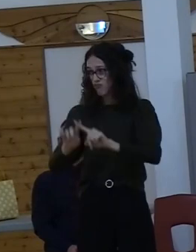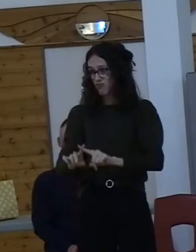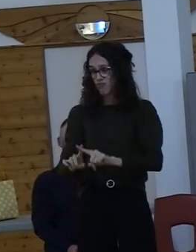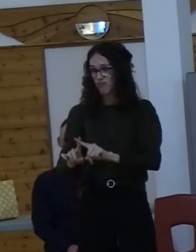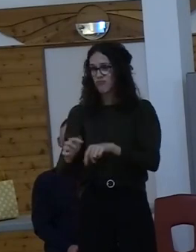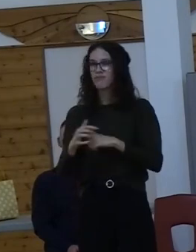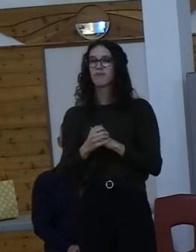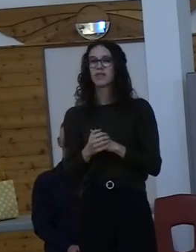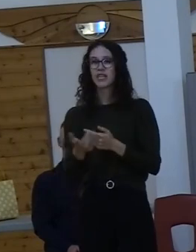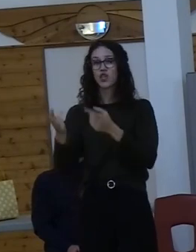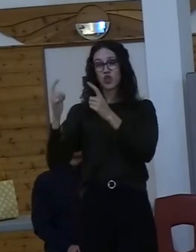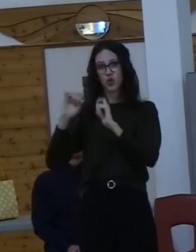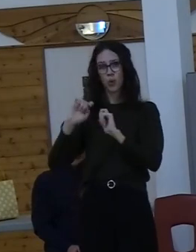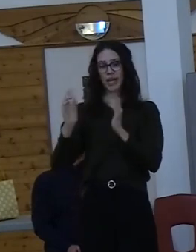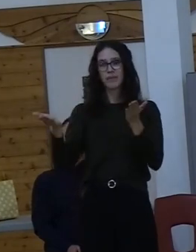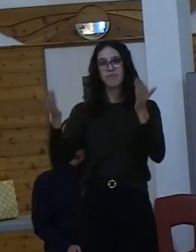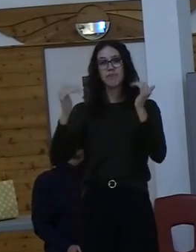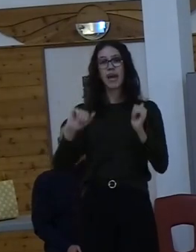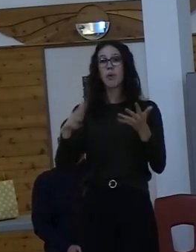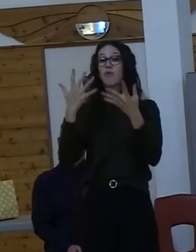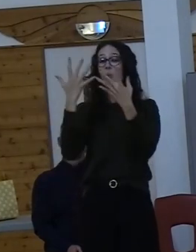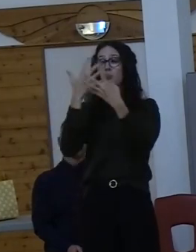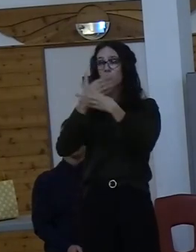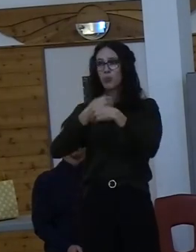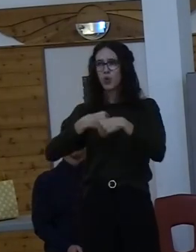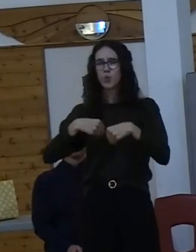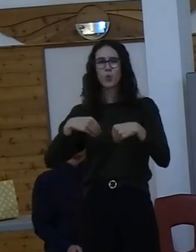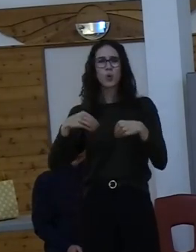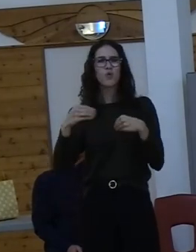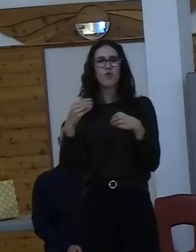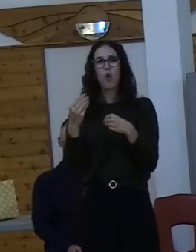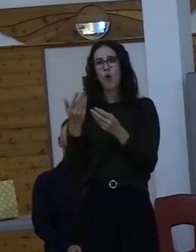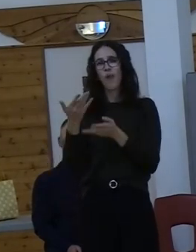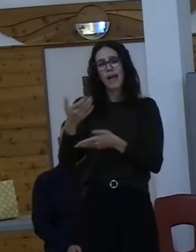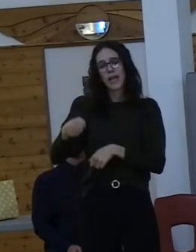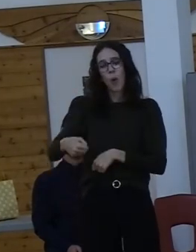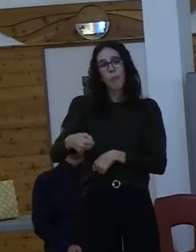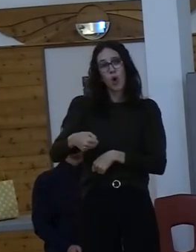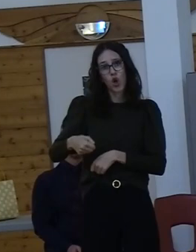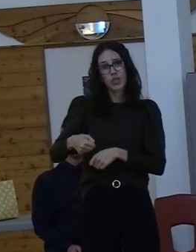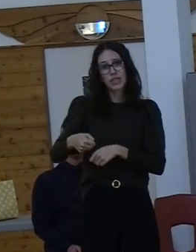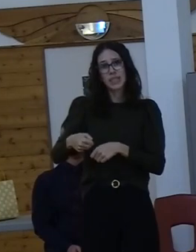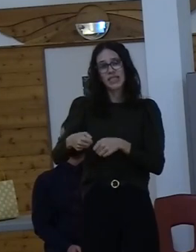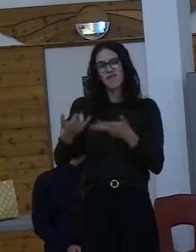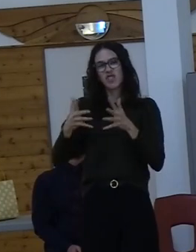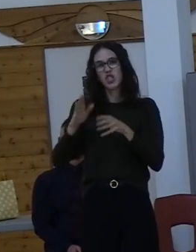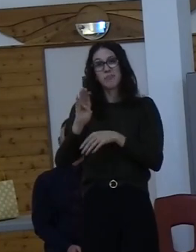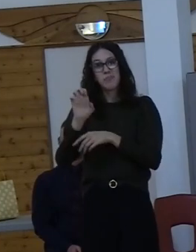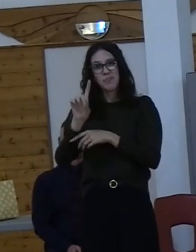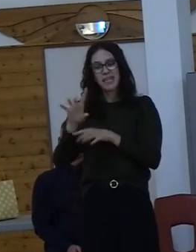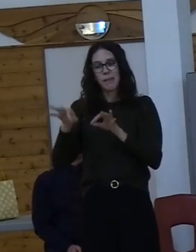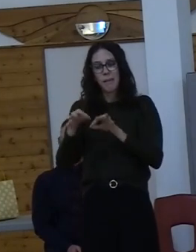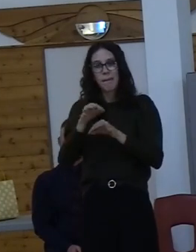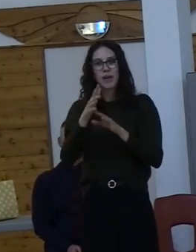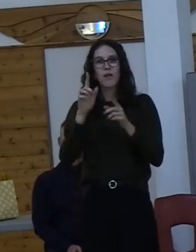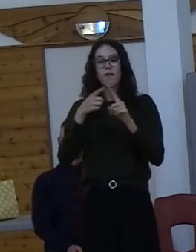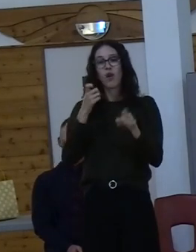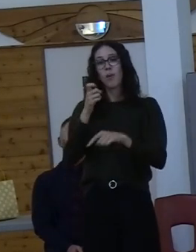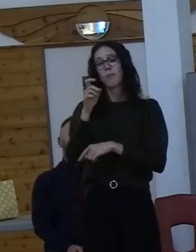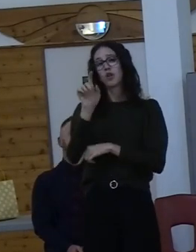And we have a beautiful beaded kind of like a little purse up there that is from Travis Barsi and Brain Donated Things.